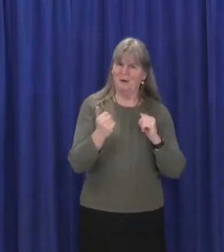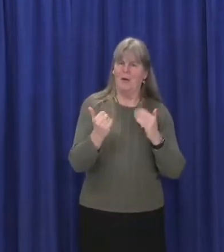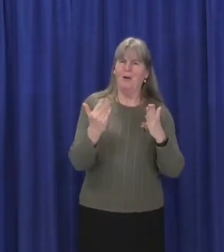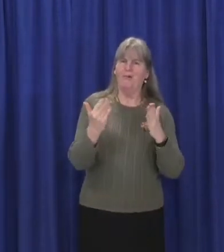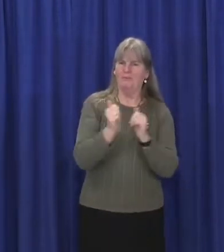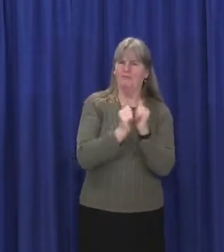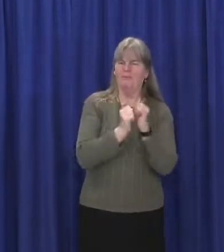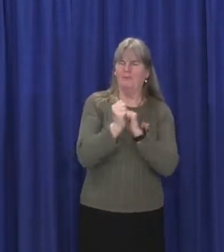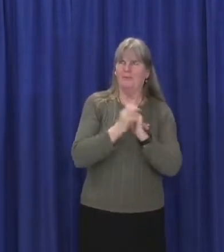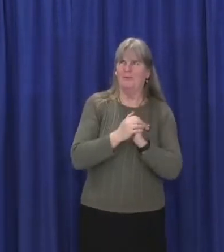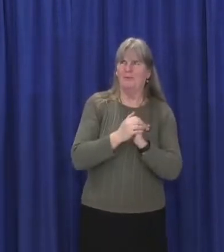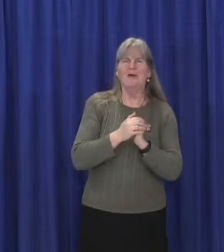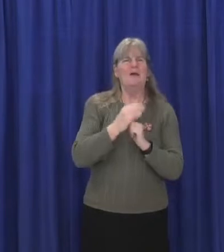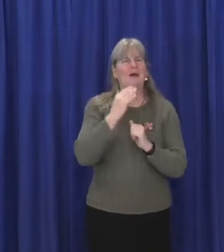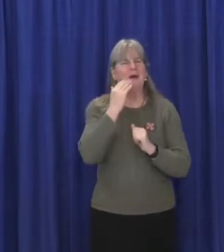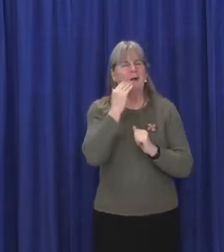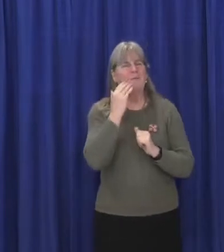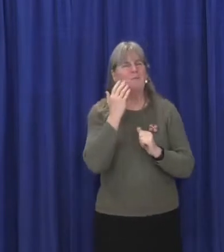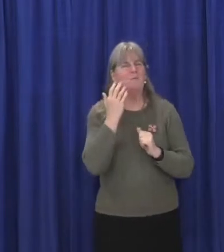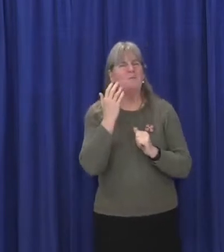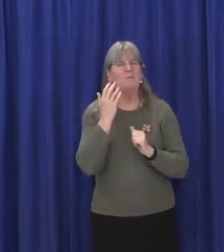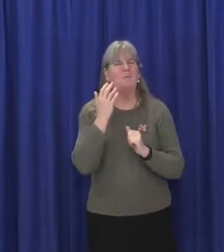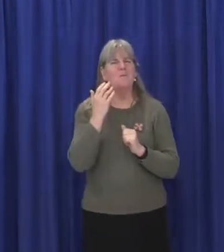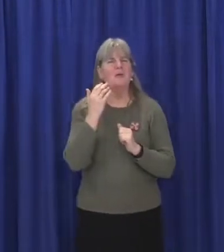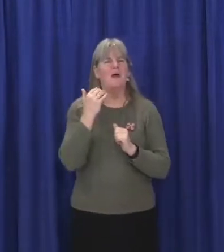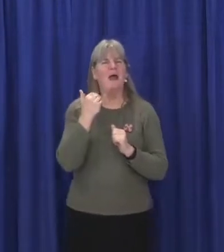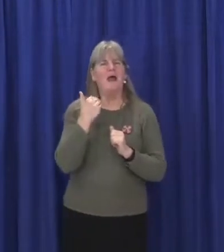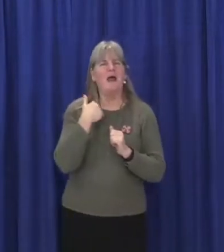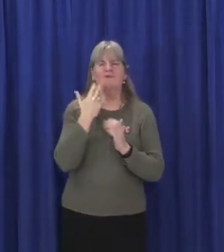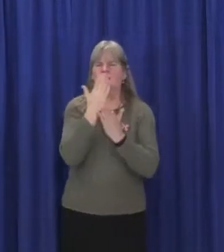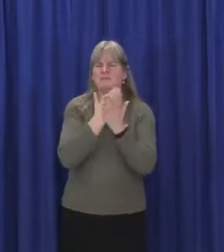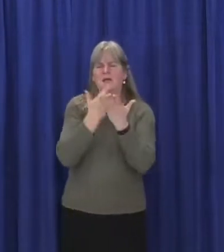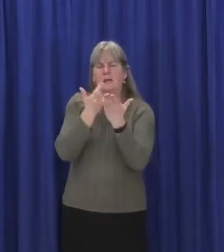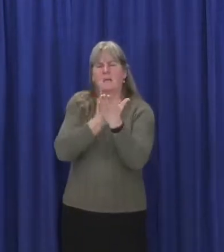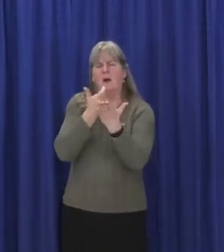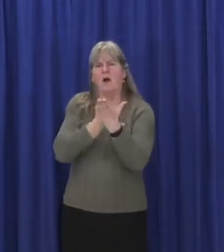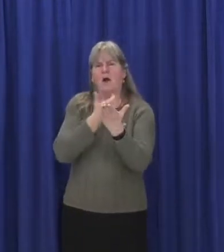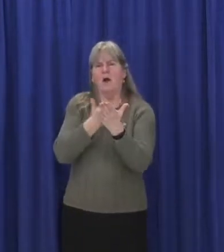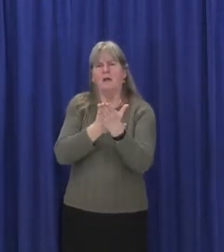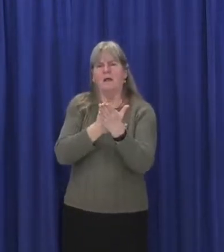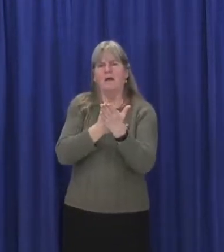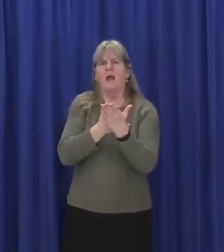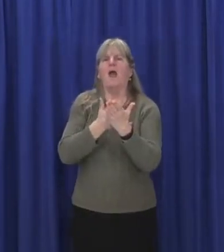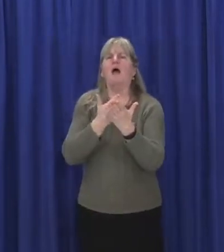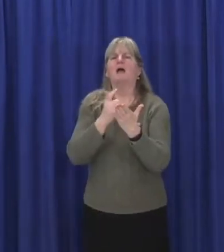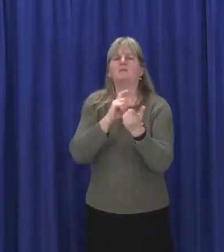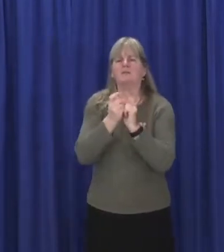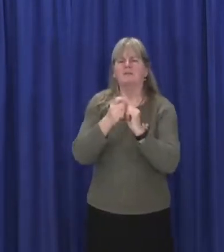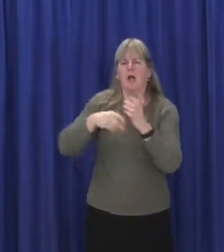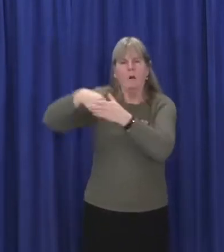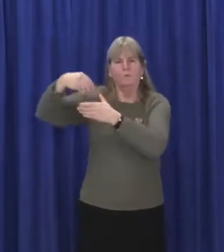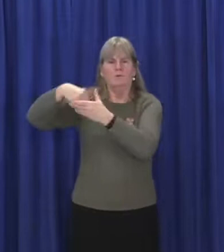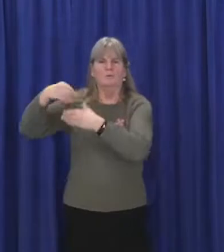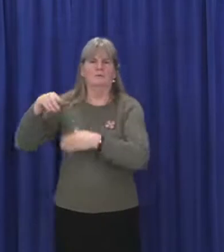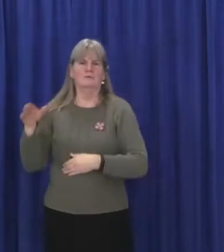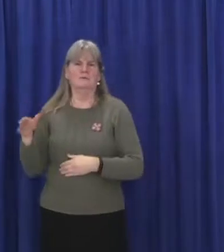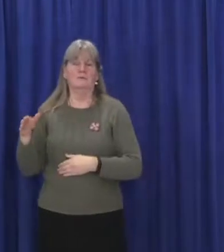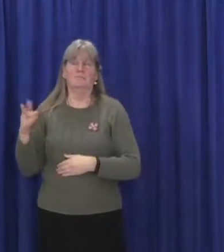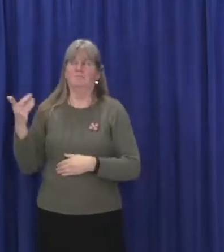I know there was some effort put to, to move some of the hockey to outdoors. Outdoor hockey, and the weather is really being--